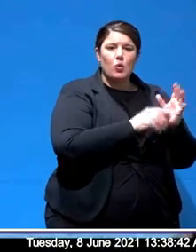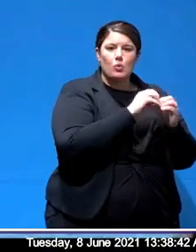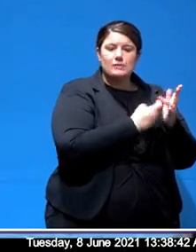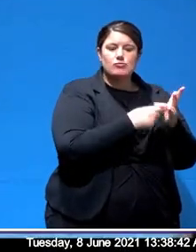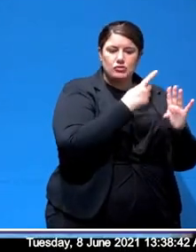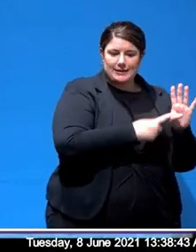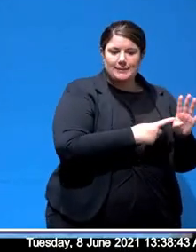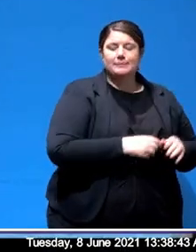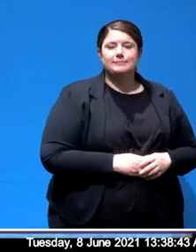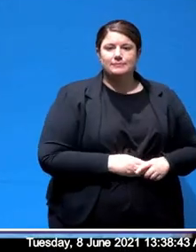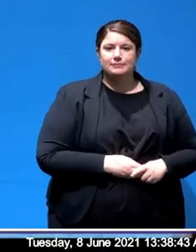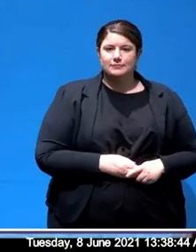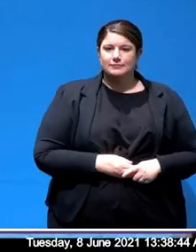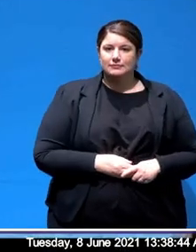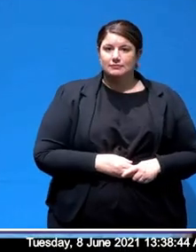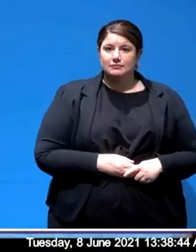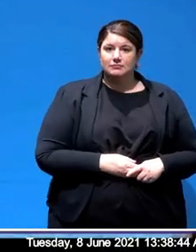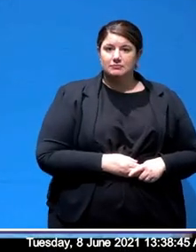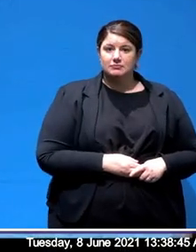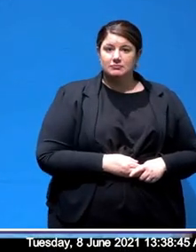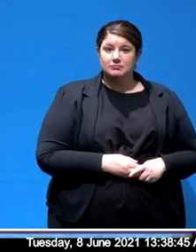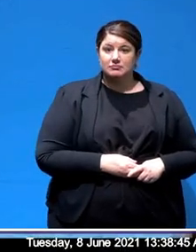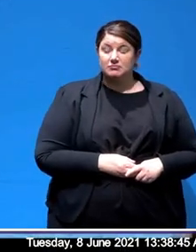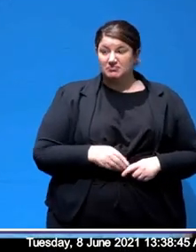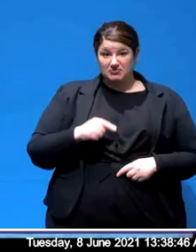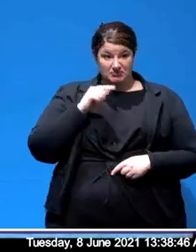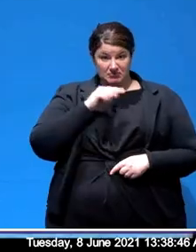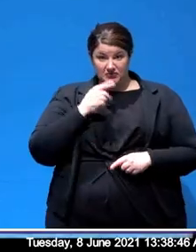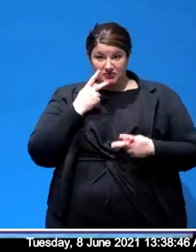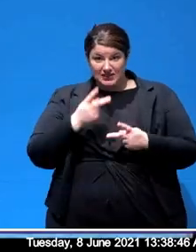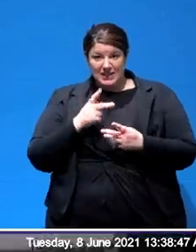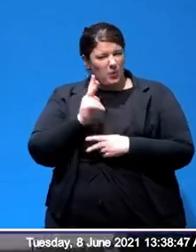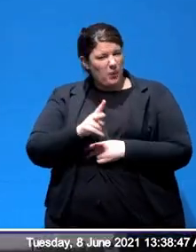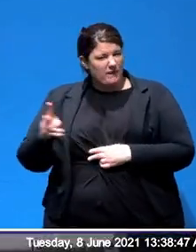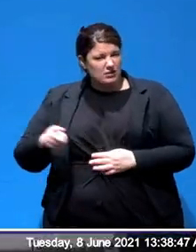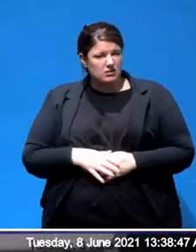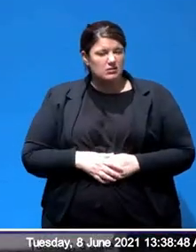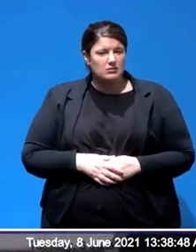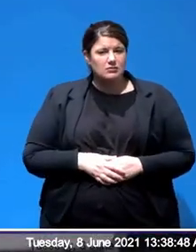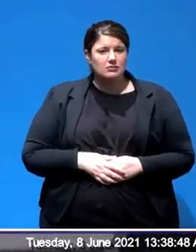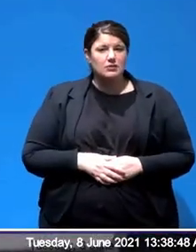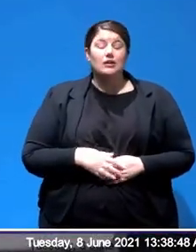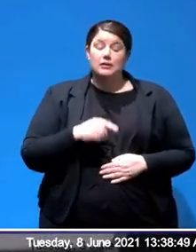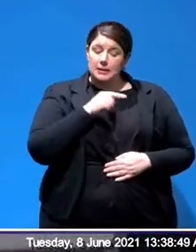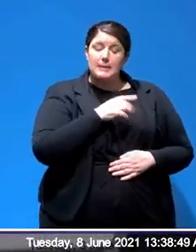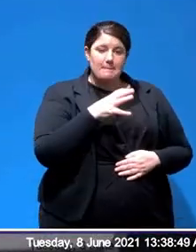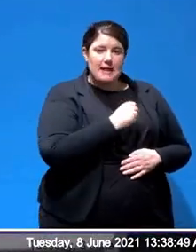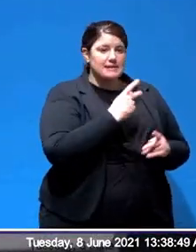And how often do they visit the houses that they are responsible for? They are required to visit each of their accommodation sites